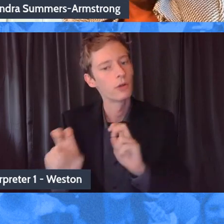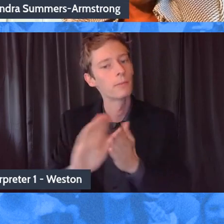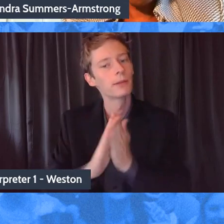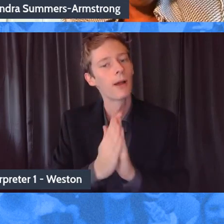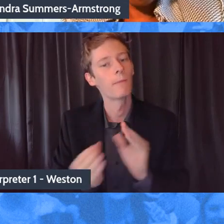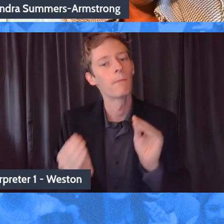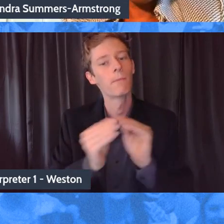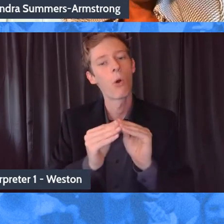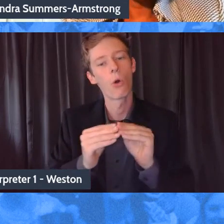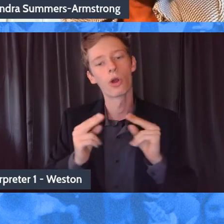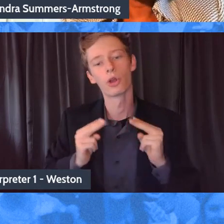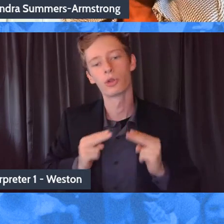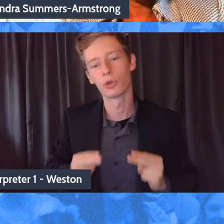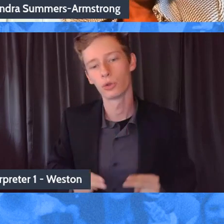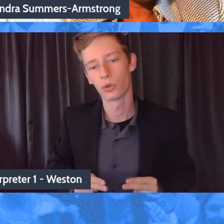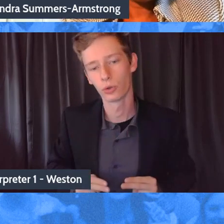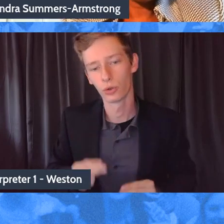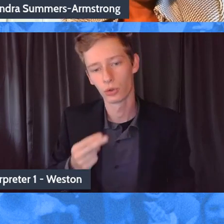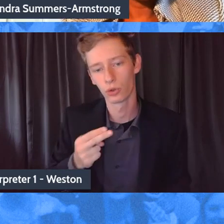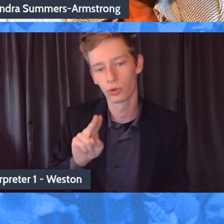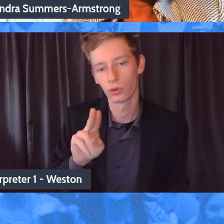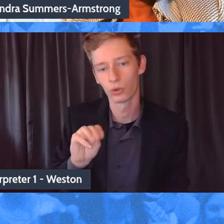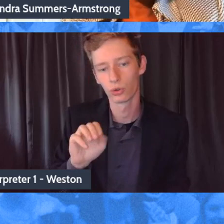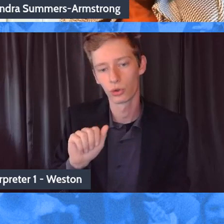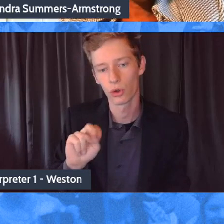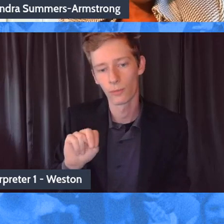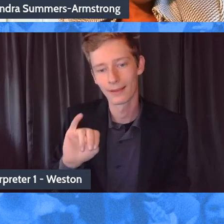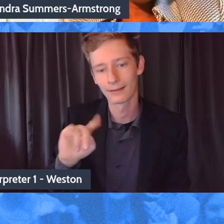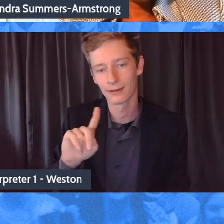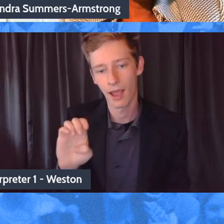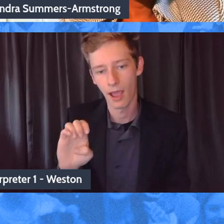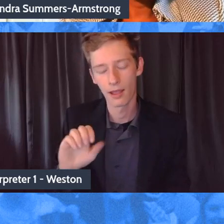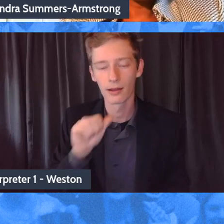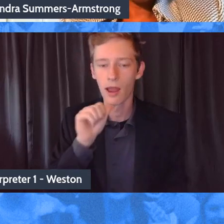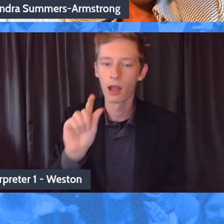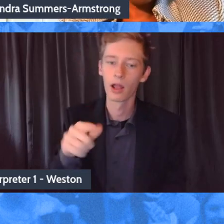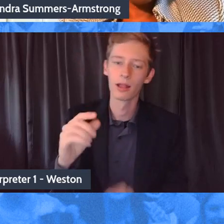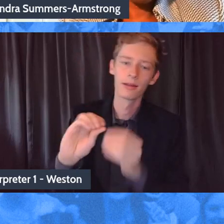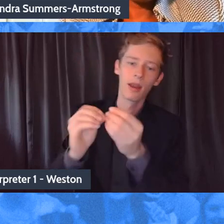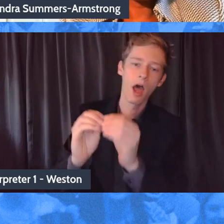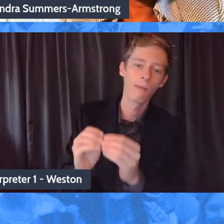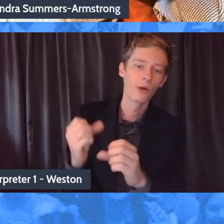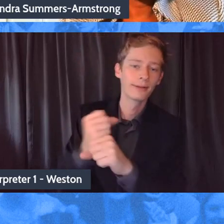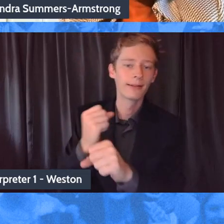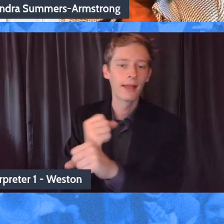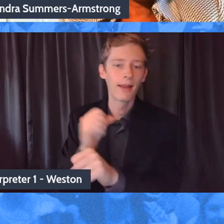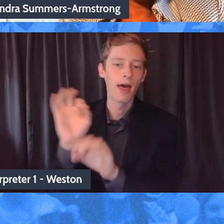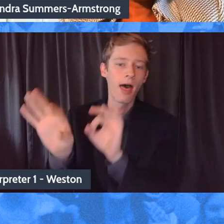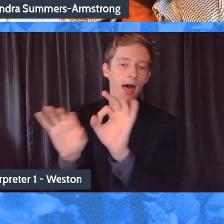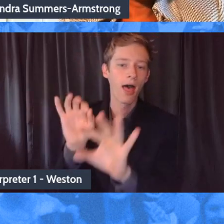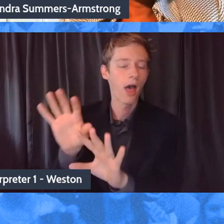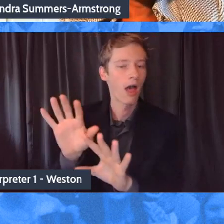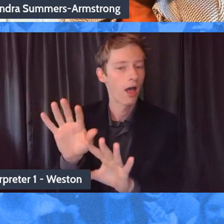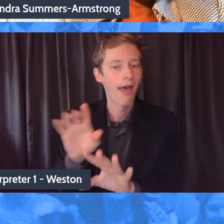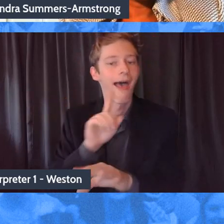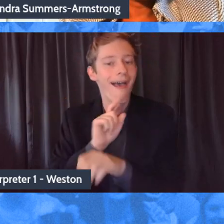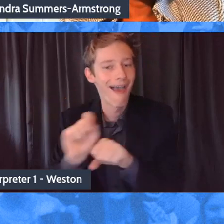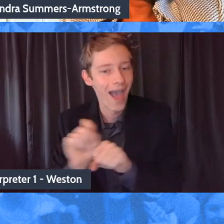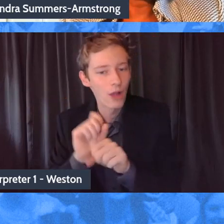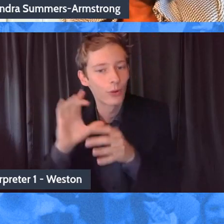So they're not just seen as statistics or these far off examples, but really human. And it allows for it to be connected to people's experiences.